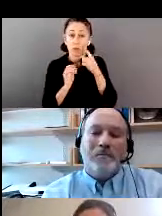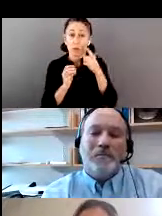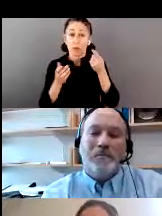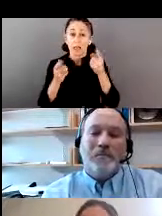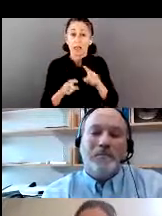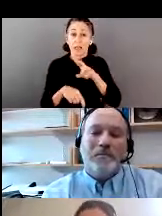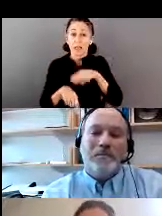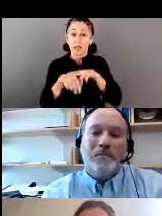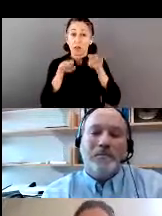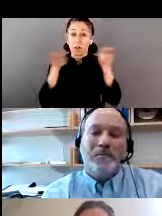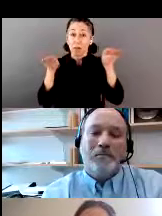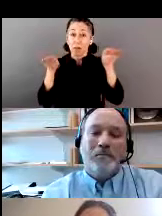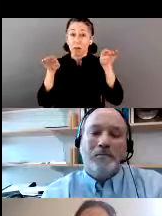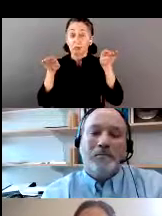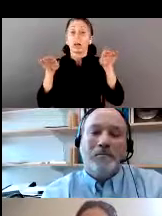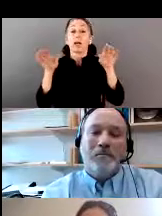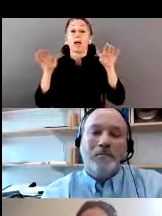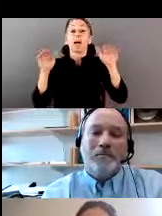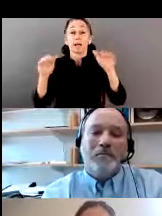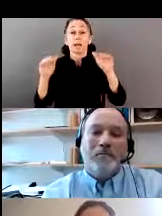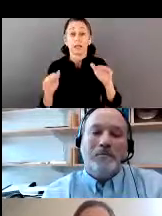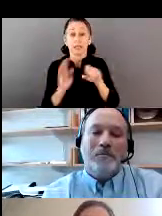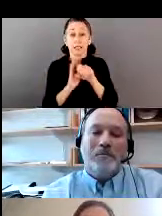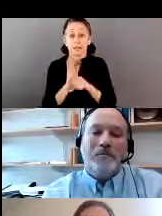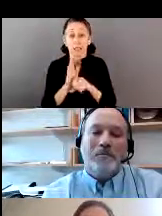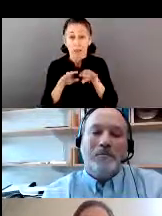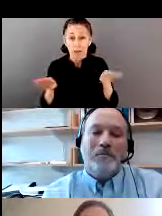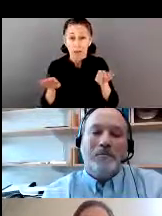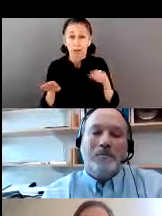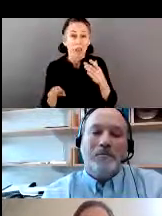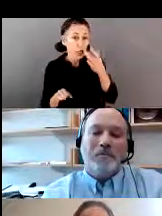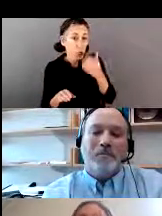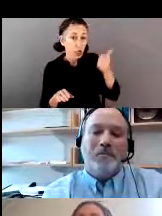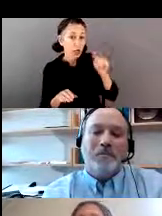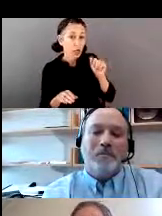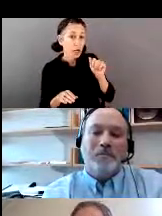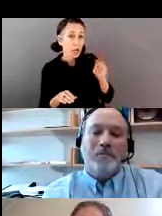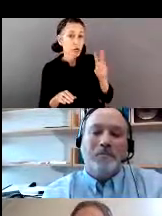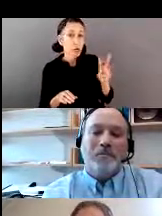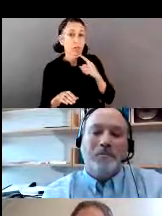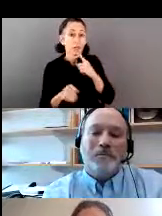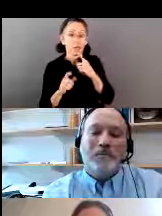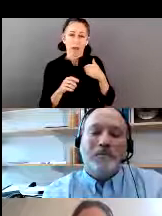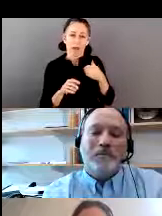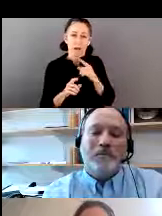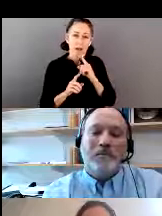what will be needed based on conversations with data users. If you want to gather information about the size, but we have different products for different needs, as Shreya was describing. The first two presentations we just had the compendium and supplement.